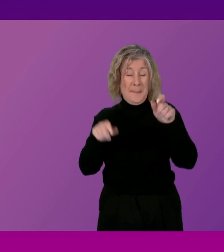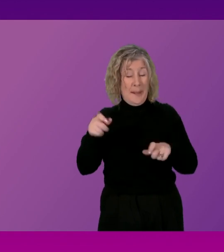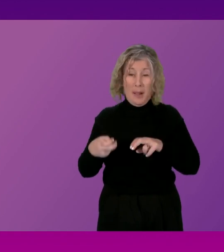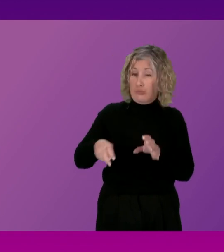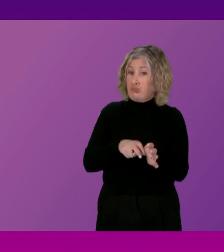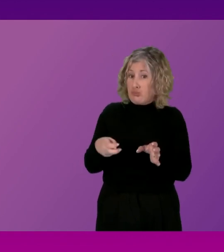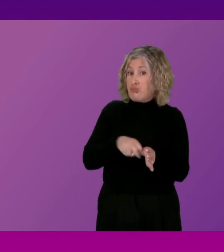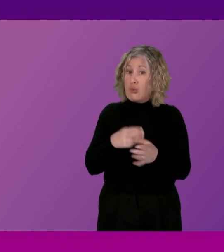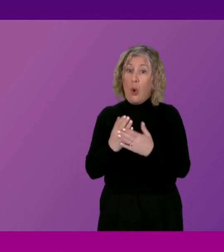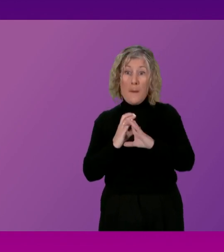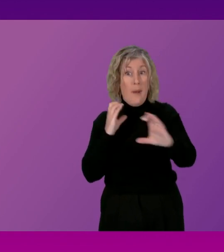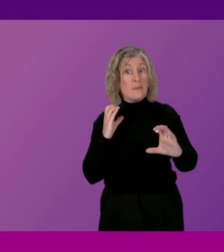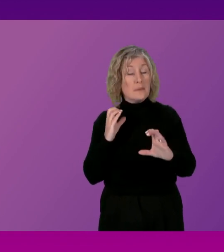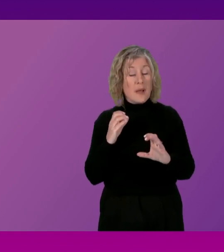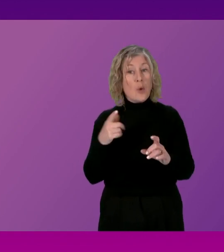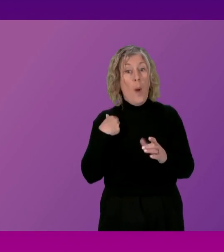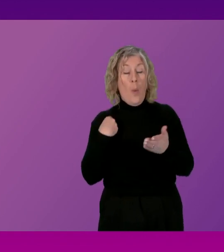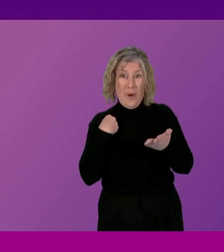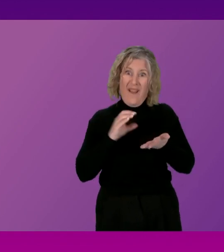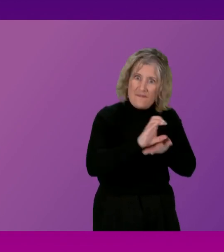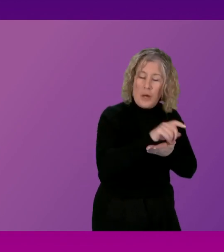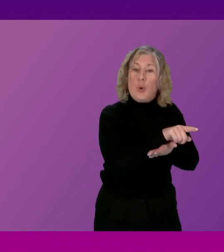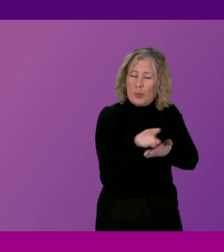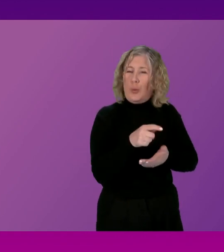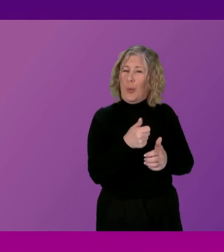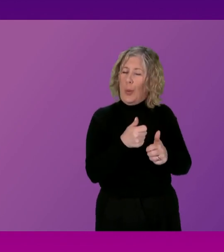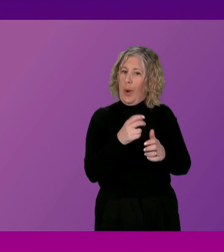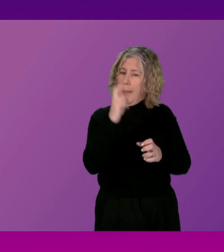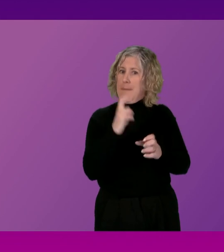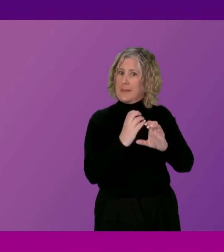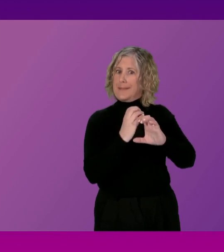companies, particularly in the face of the challenges that they struggled with in the course of the pandemic.